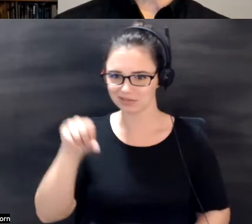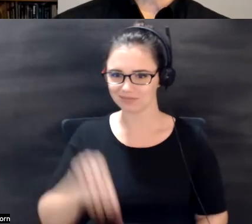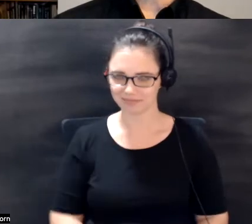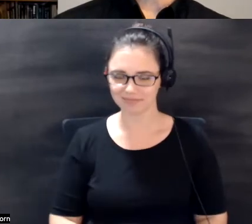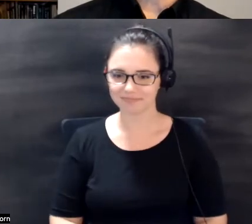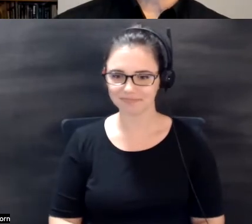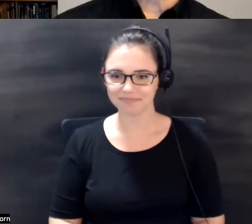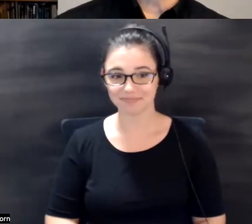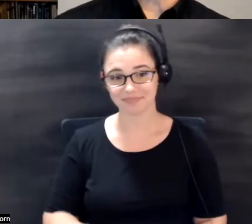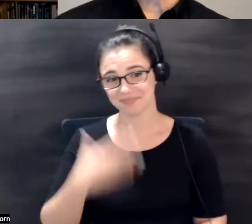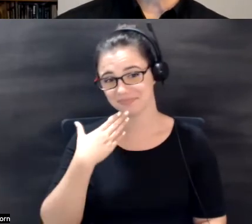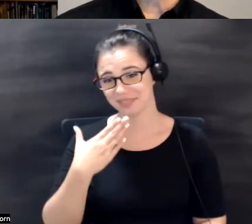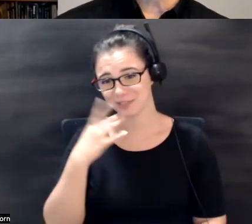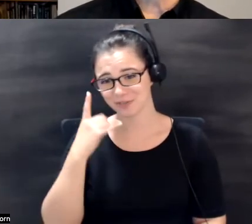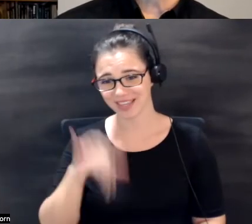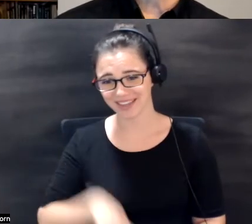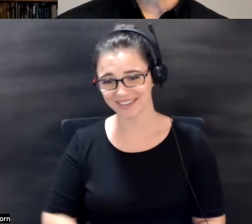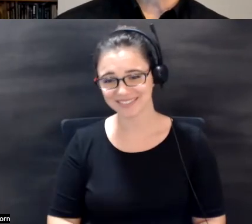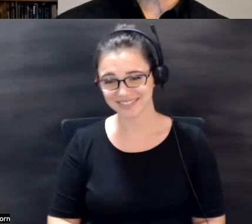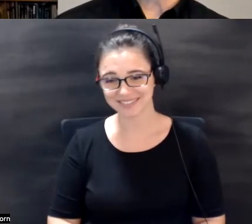But thank you for that, that's, that's really, that's really lovely.